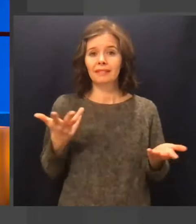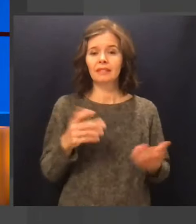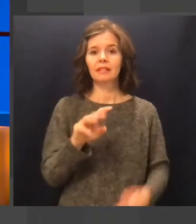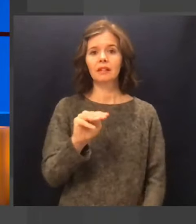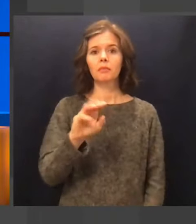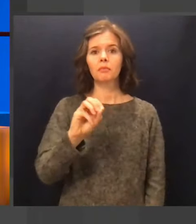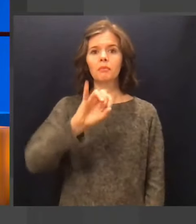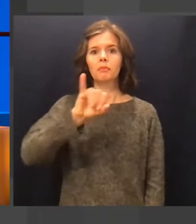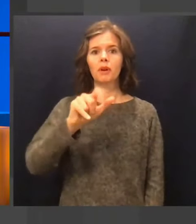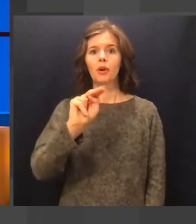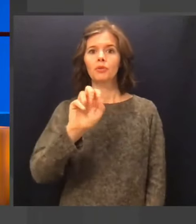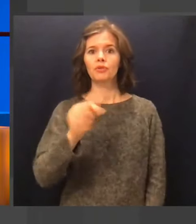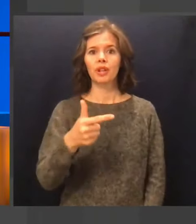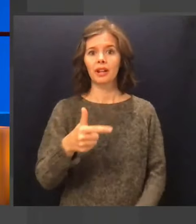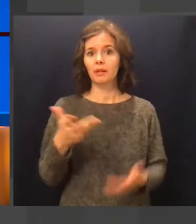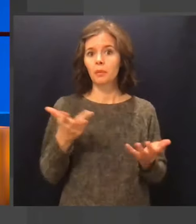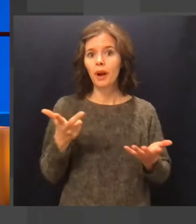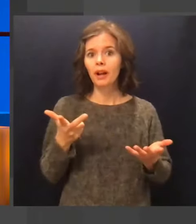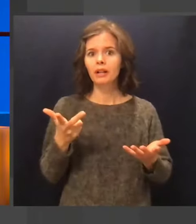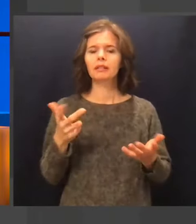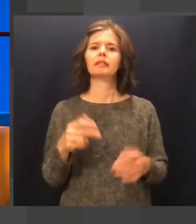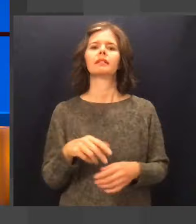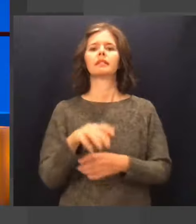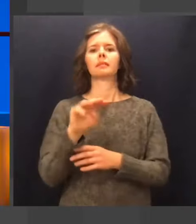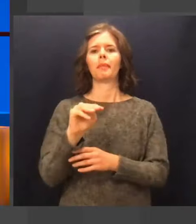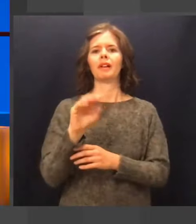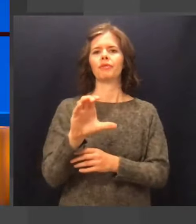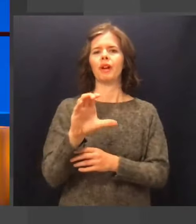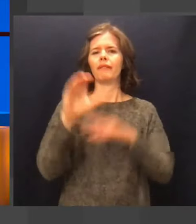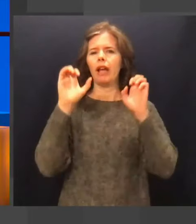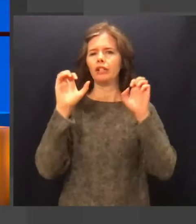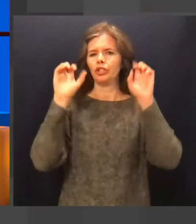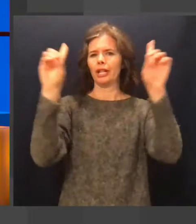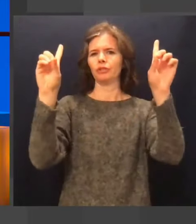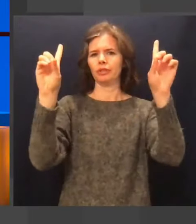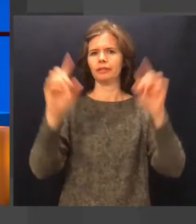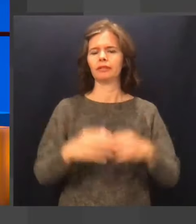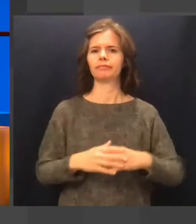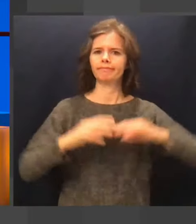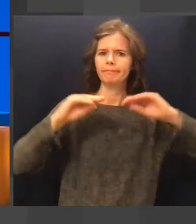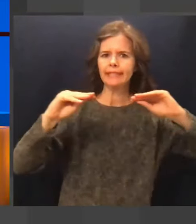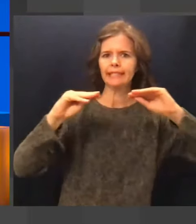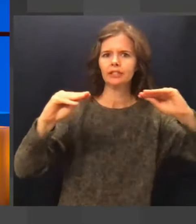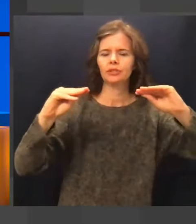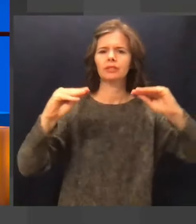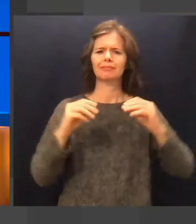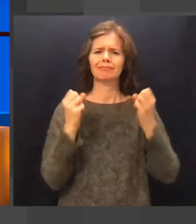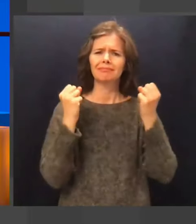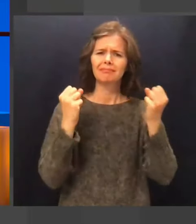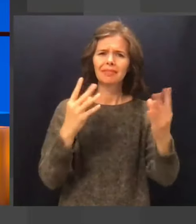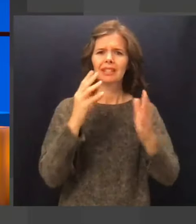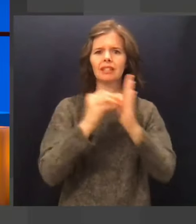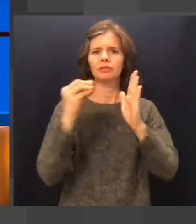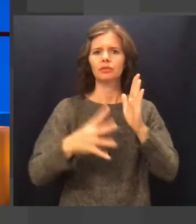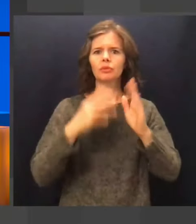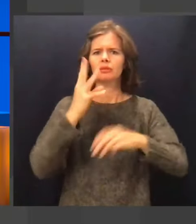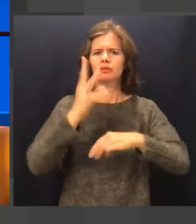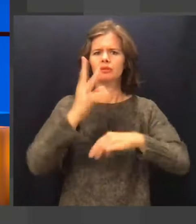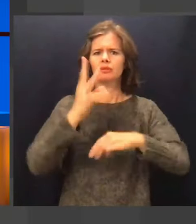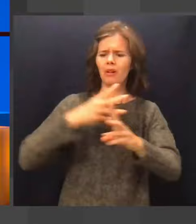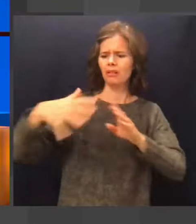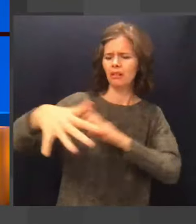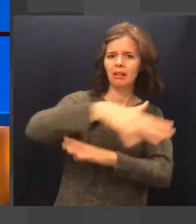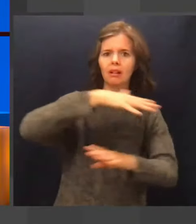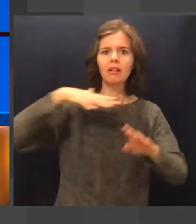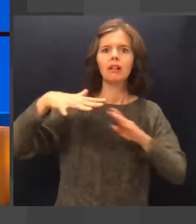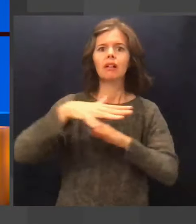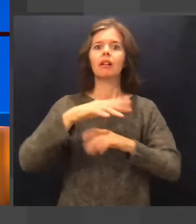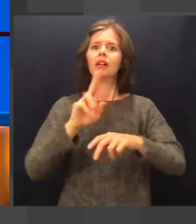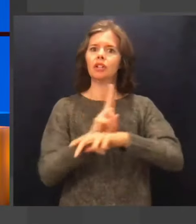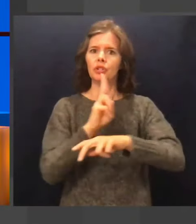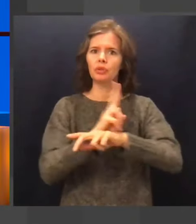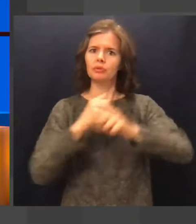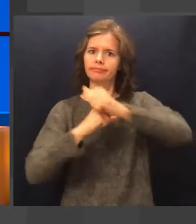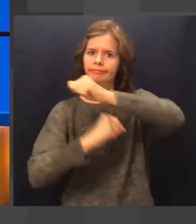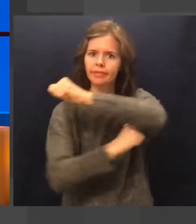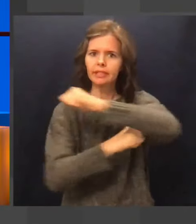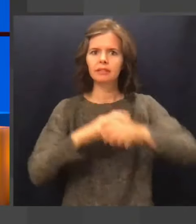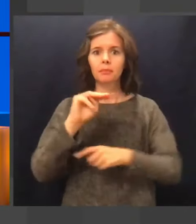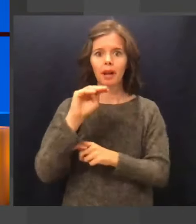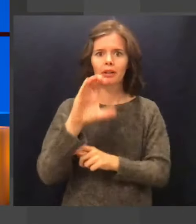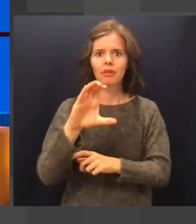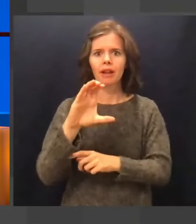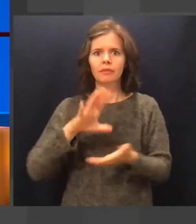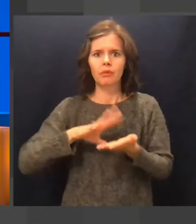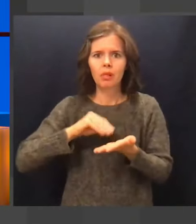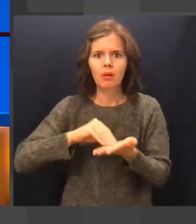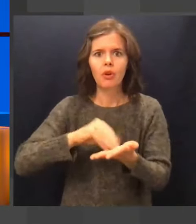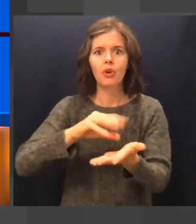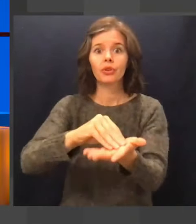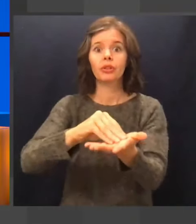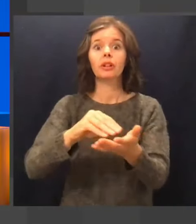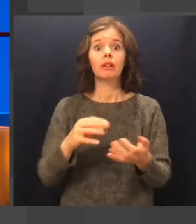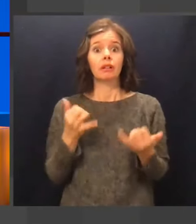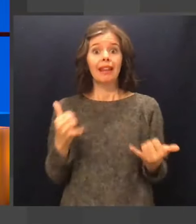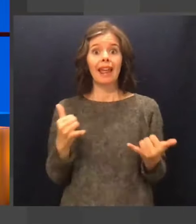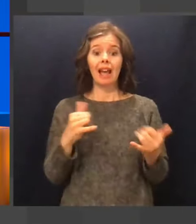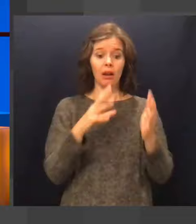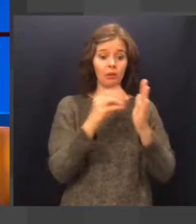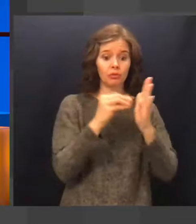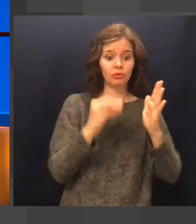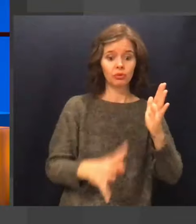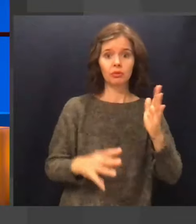ONE OF MY FAVORITE THINGS